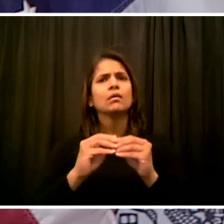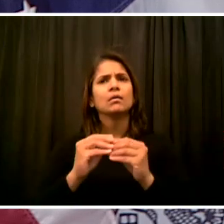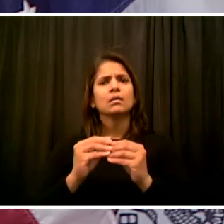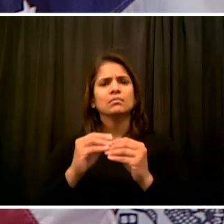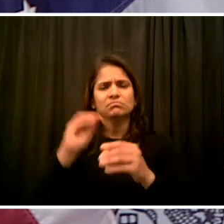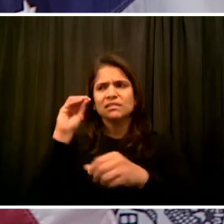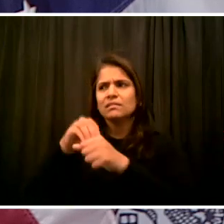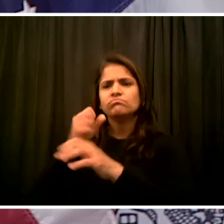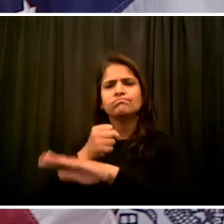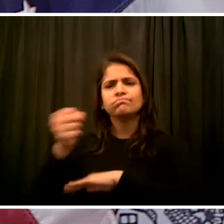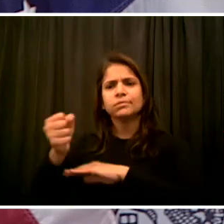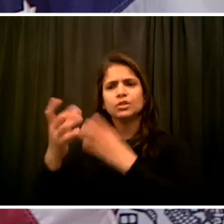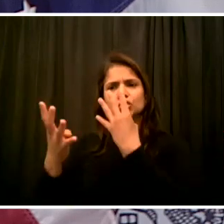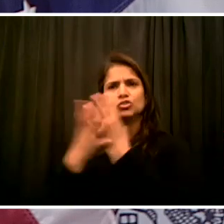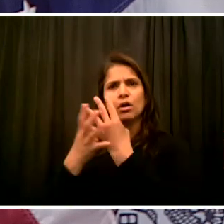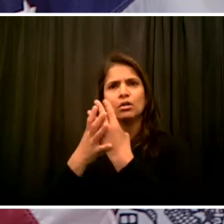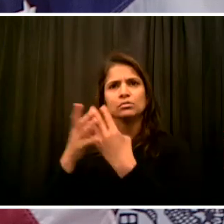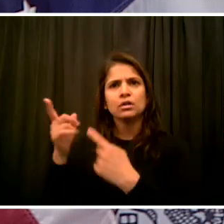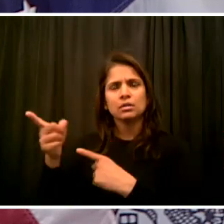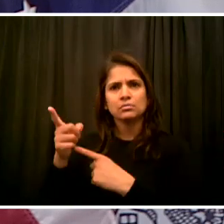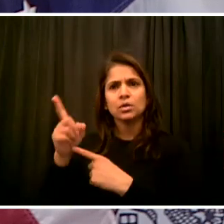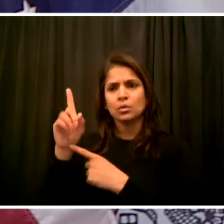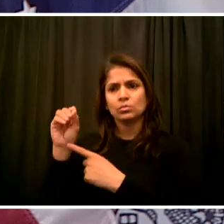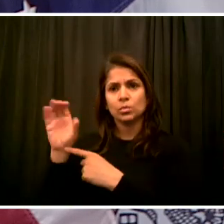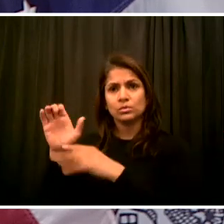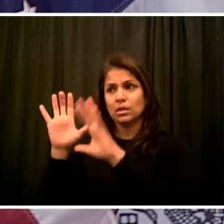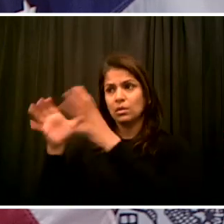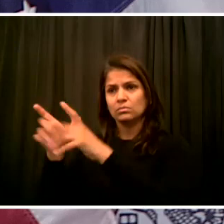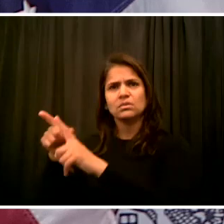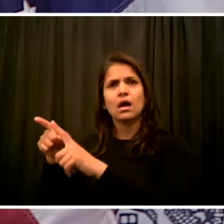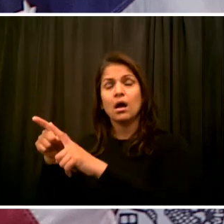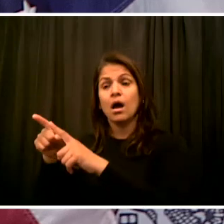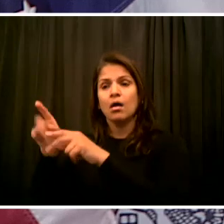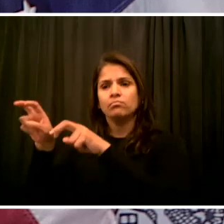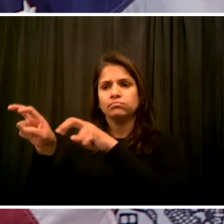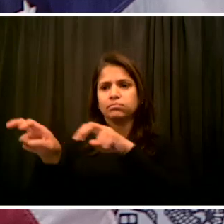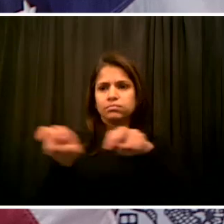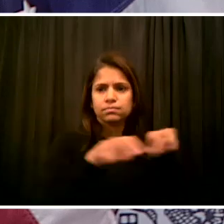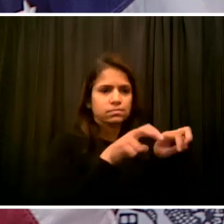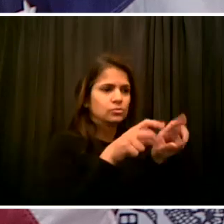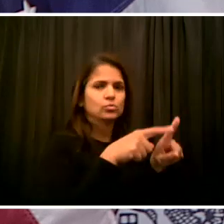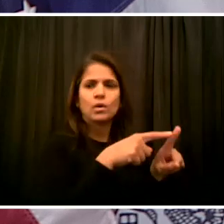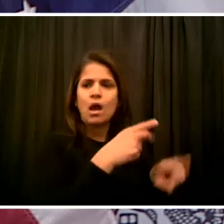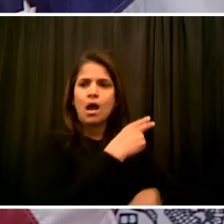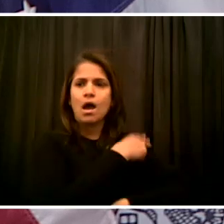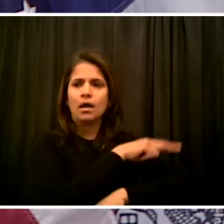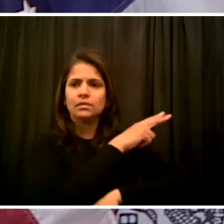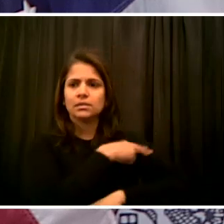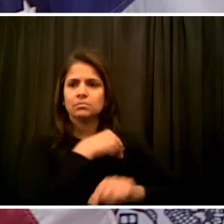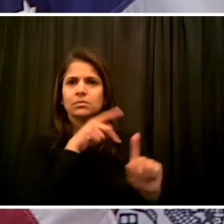QUESTION, HOW MANY PEOPLE WHO WENT TO THE HOSPITAL WHILE IN